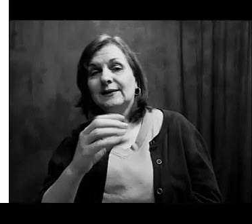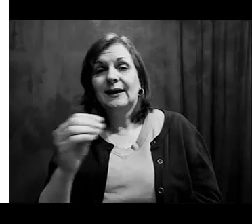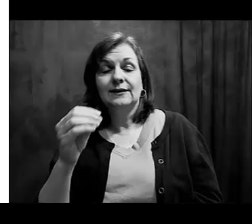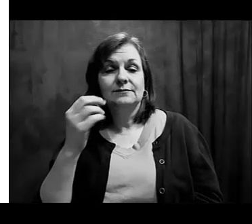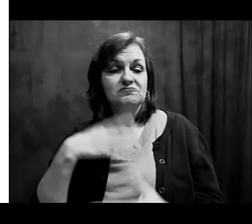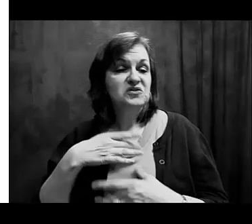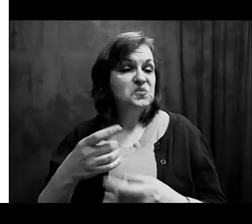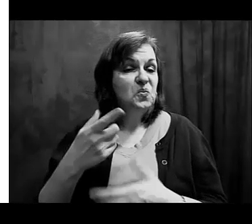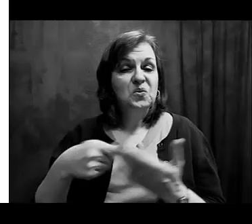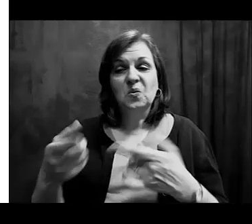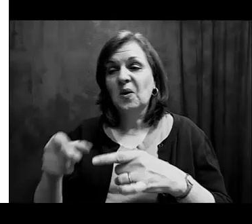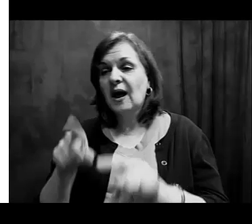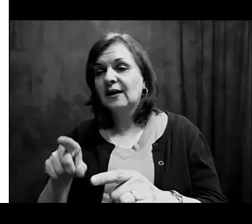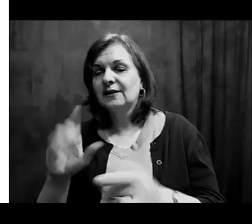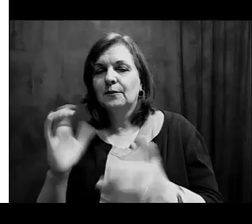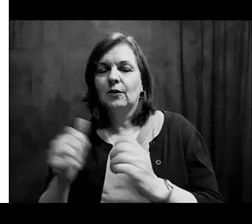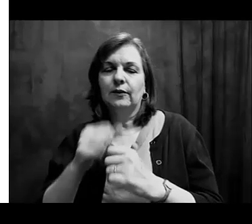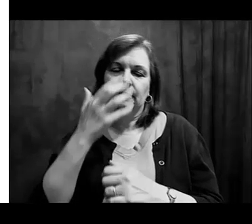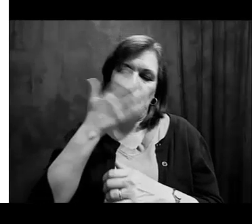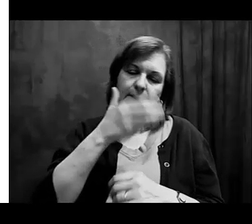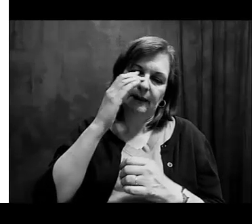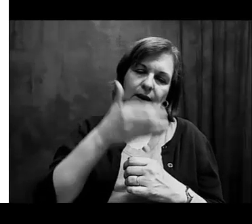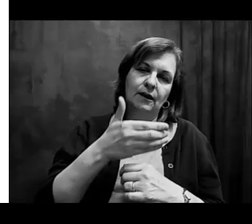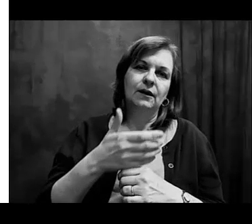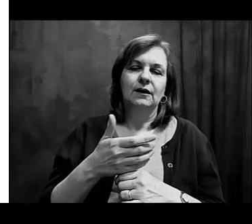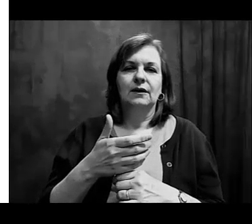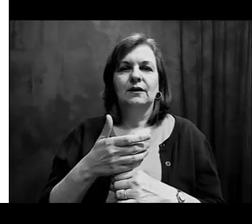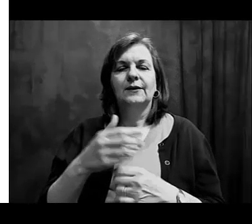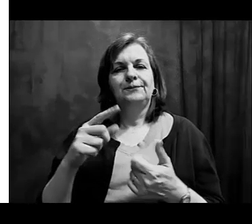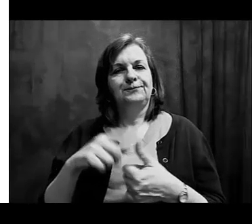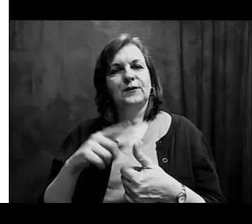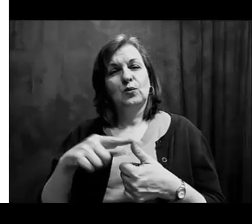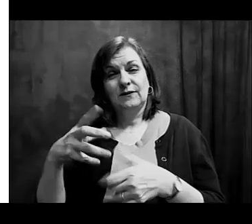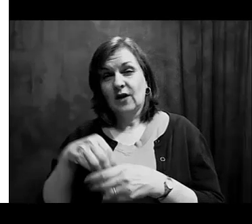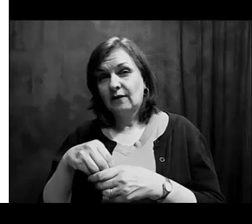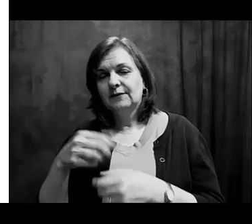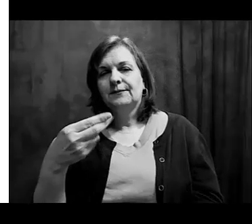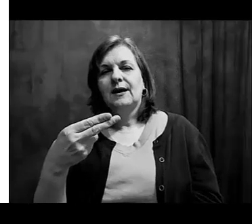versus sleepy state!! your hypothalamus, your meduall oblongata ..